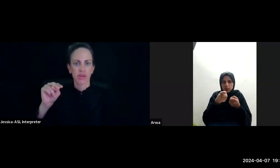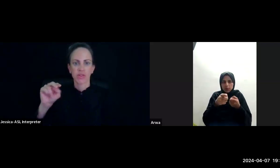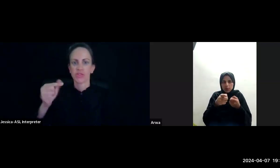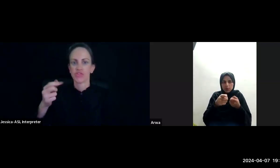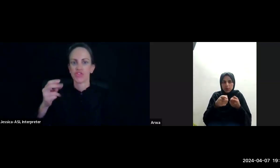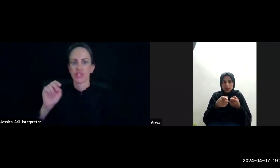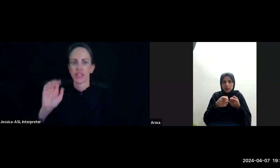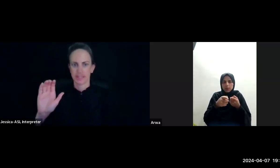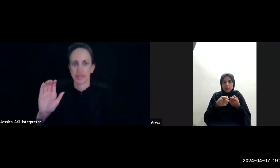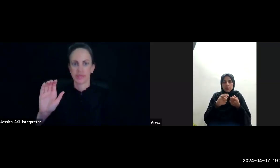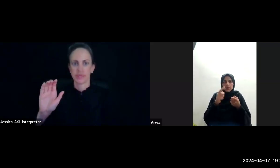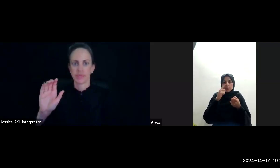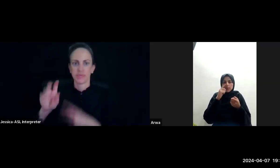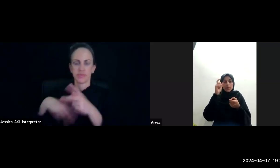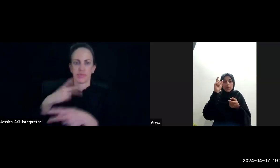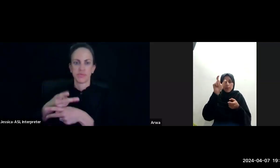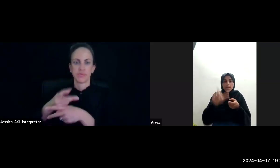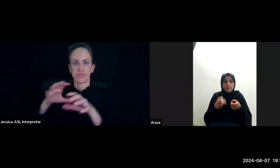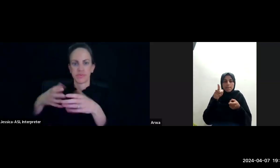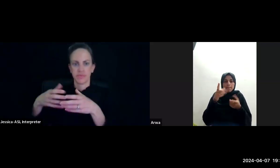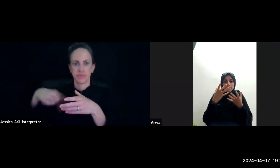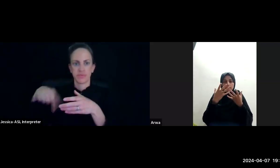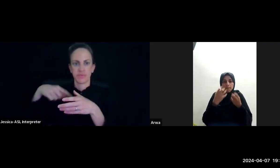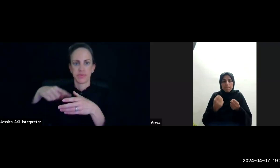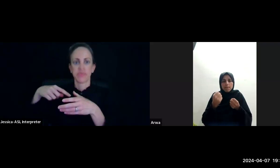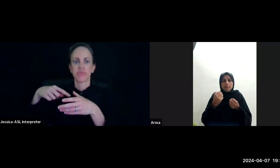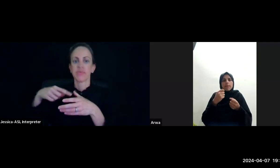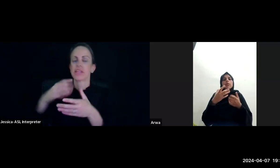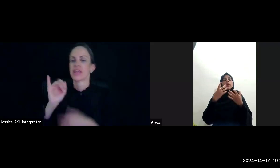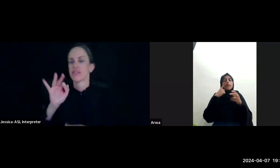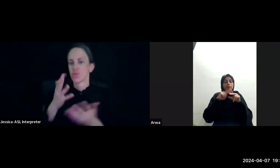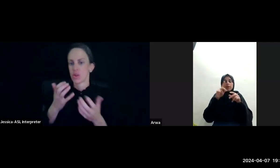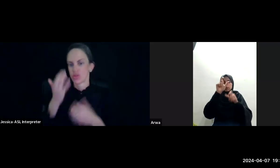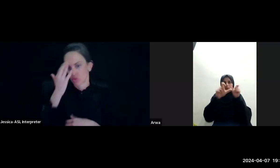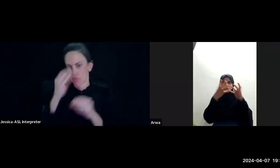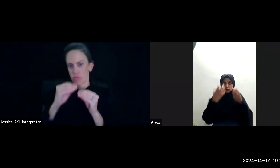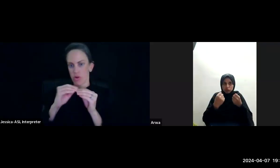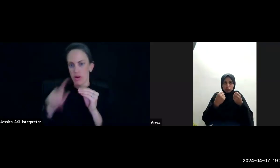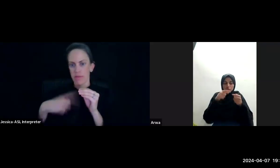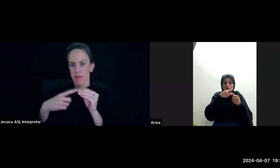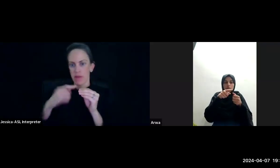And if somebody wants to know more about it, I can I can talk in the question session what is